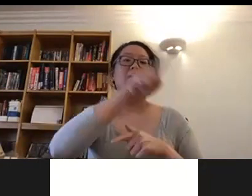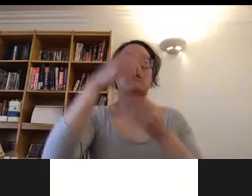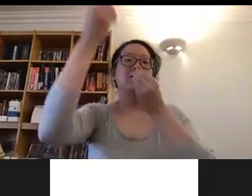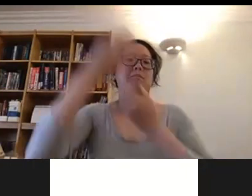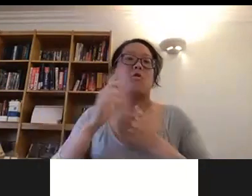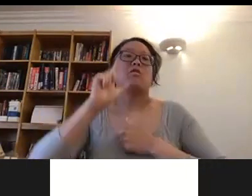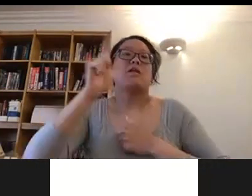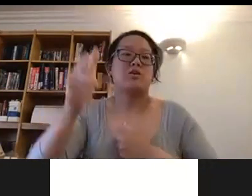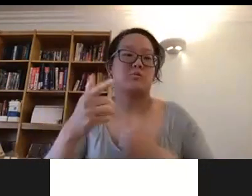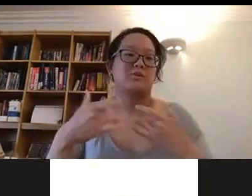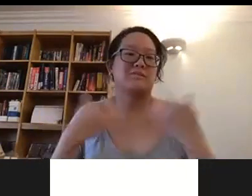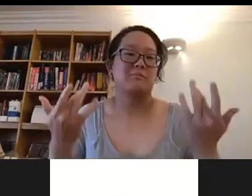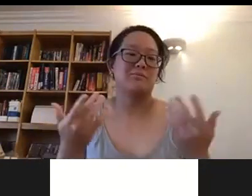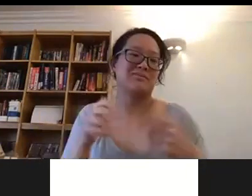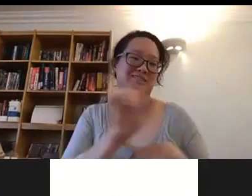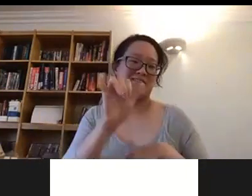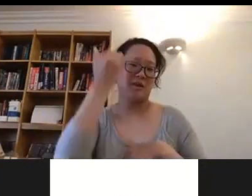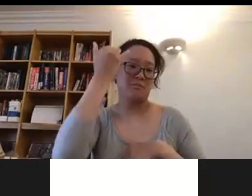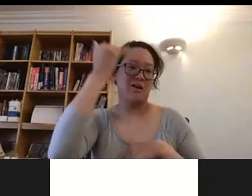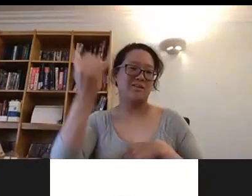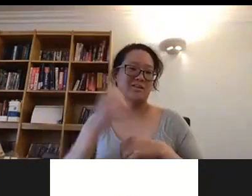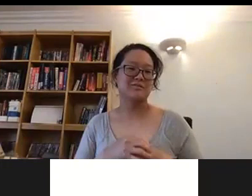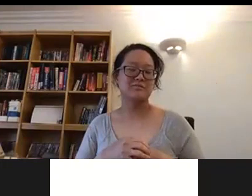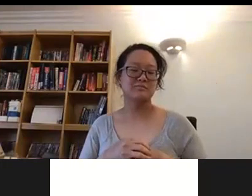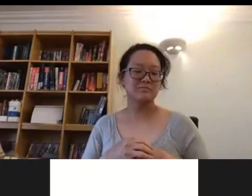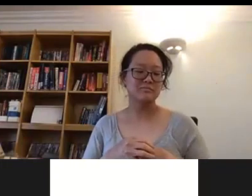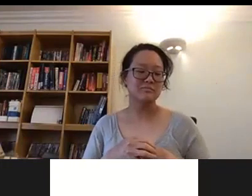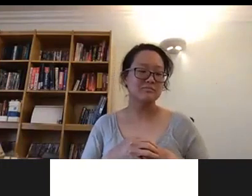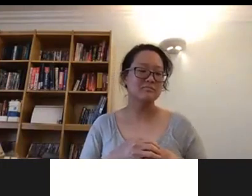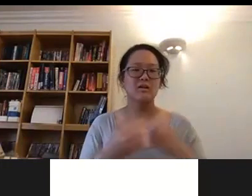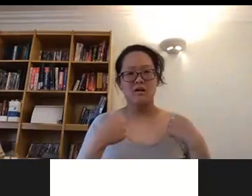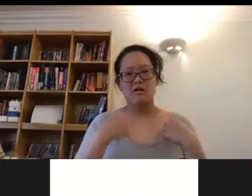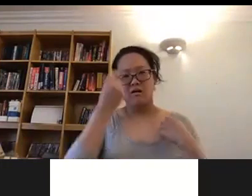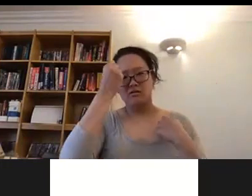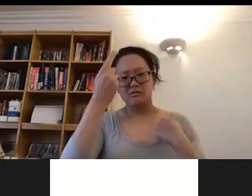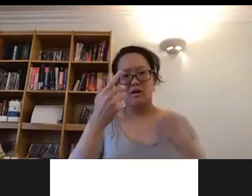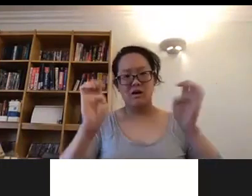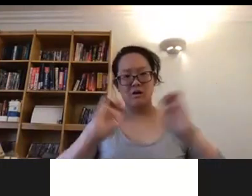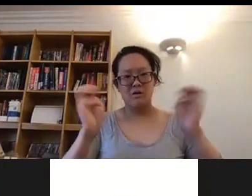things are just going by the Deaf person. Sometimes I don't find out what is going on until later, if ever.